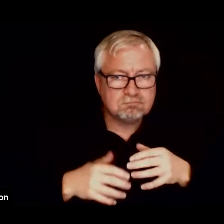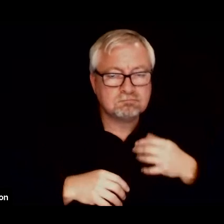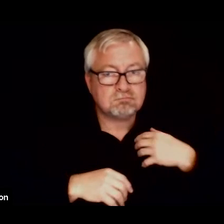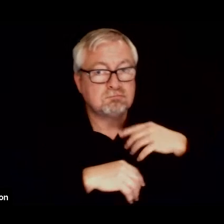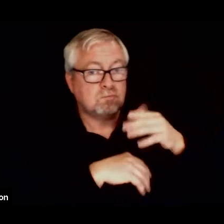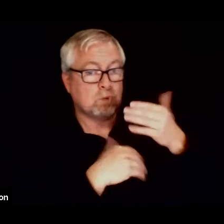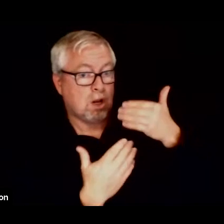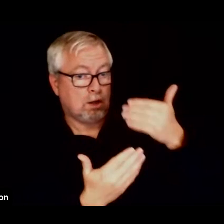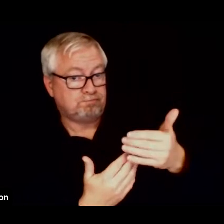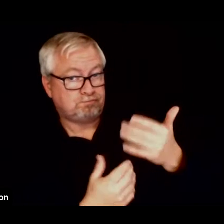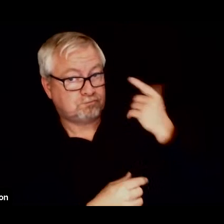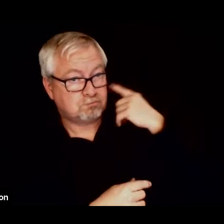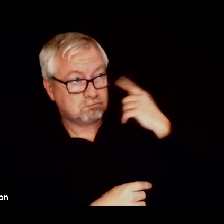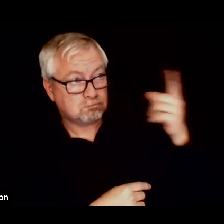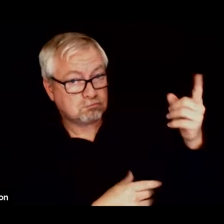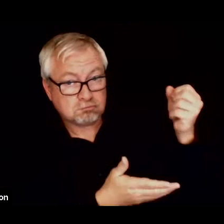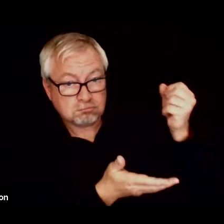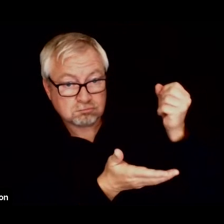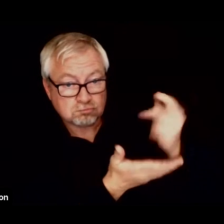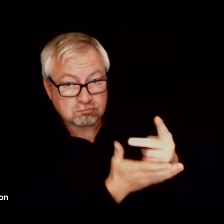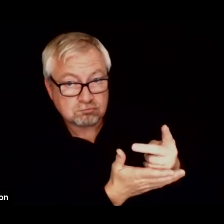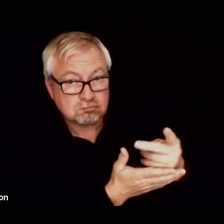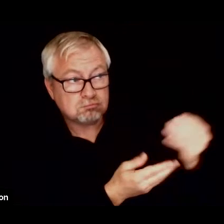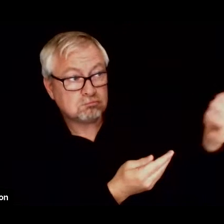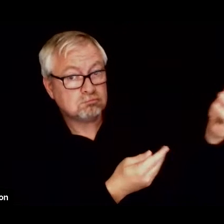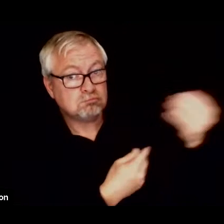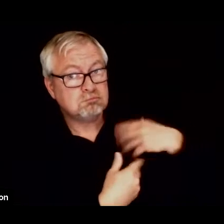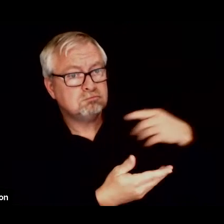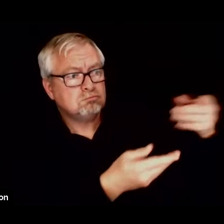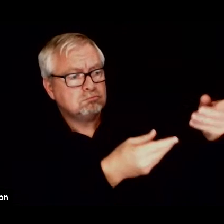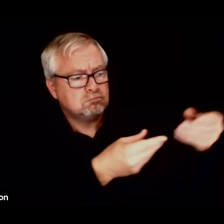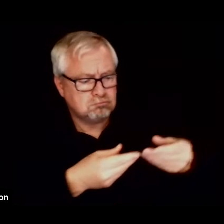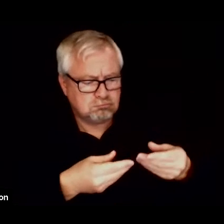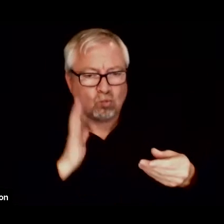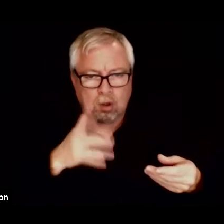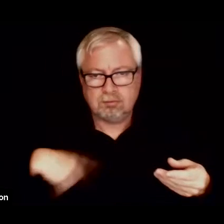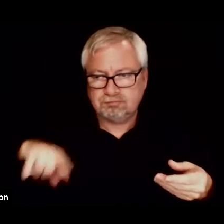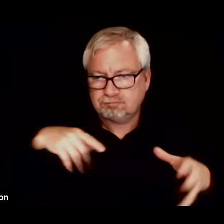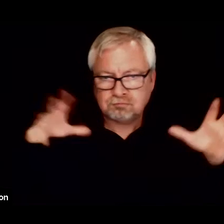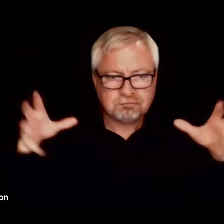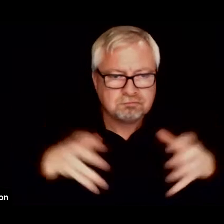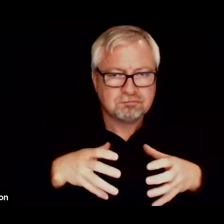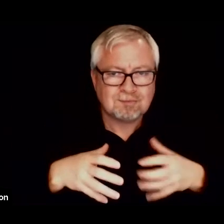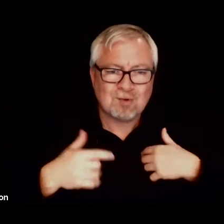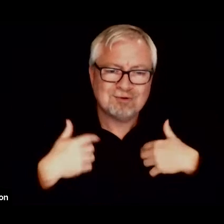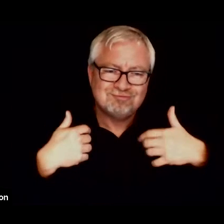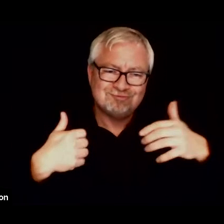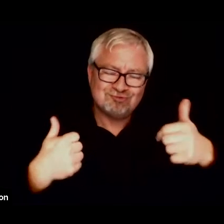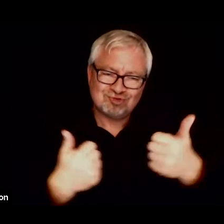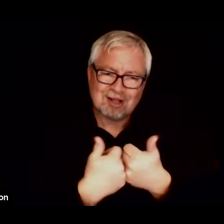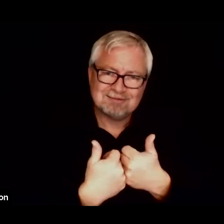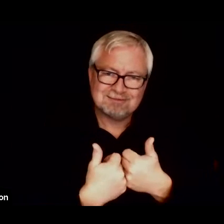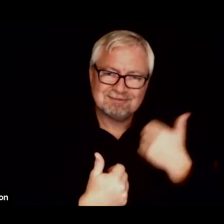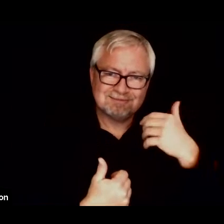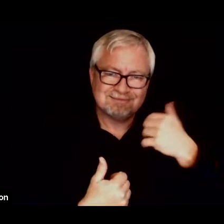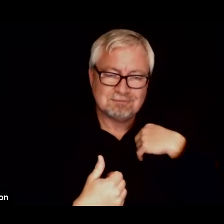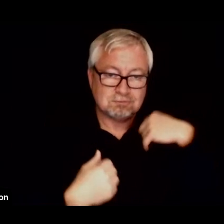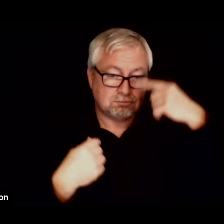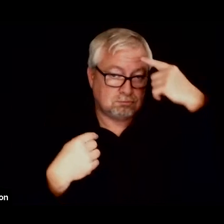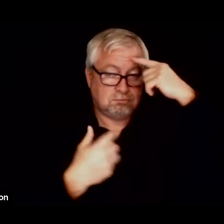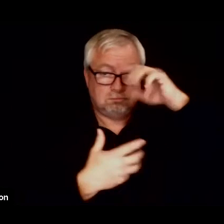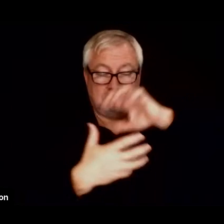that will that is going to be challenging because there are it's mind-boggling how many parts of our